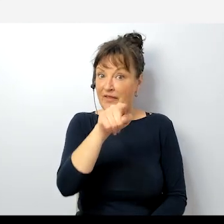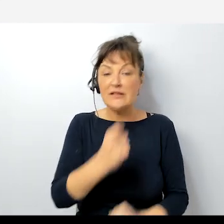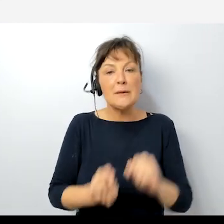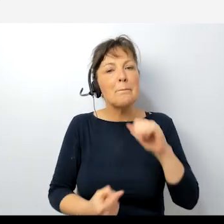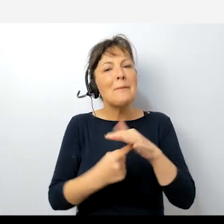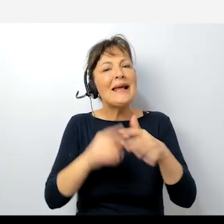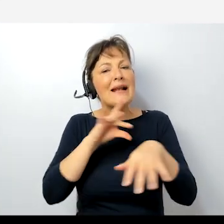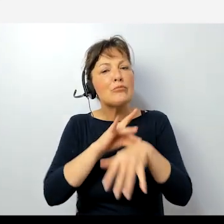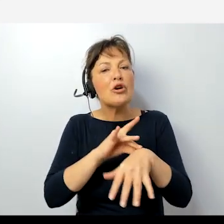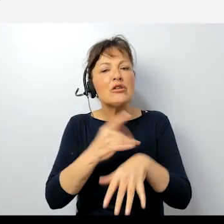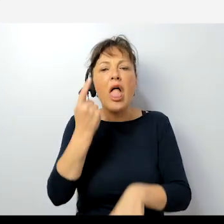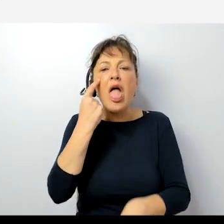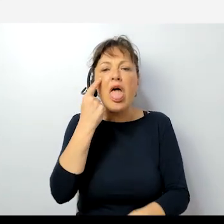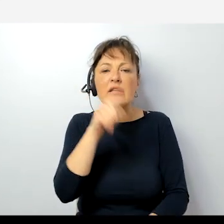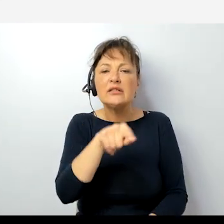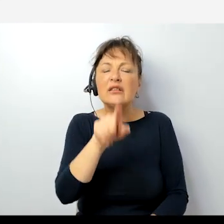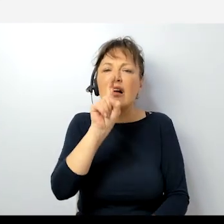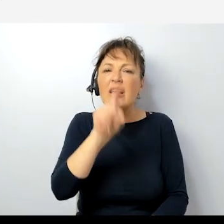Let's go back now to the main apprenticeships tab.